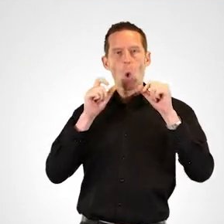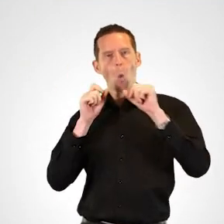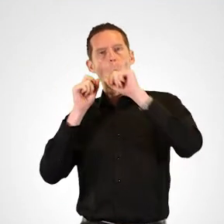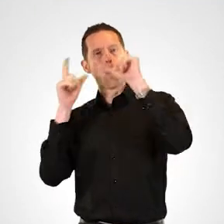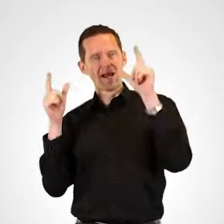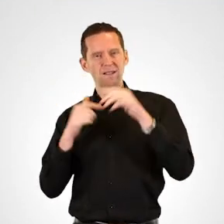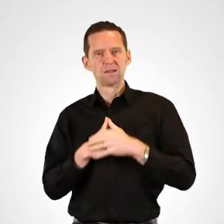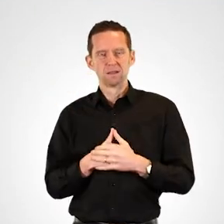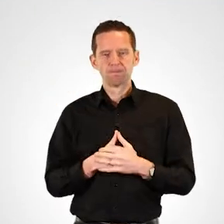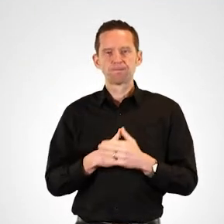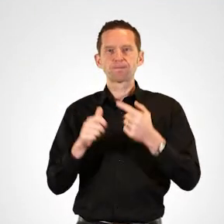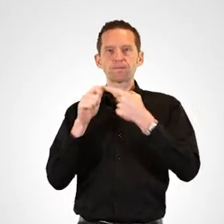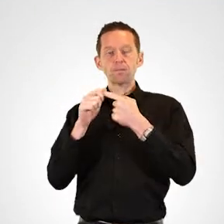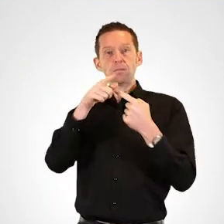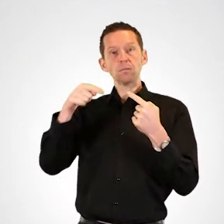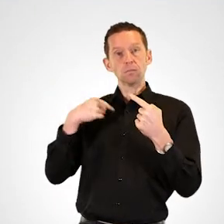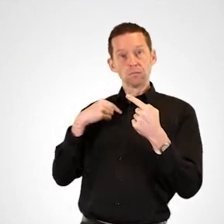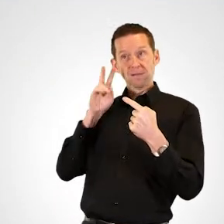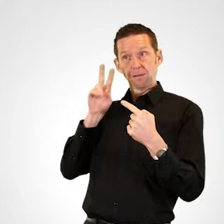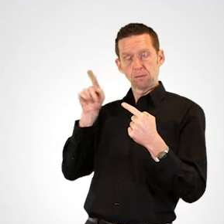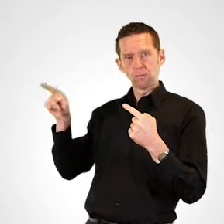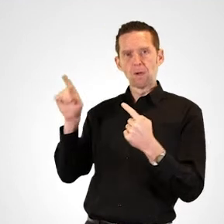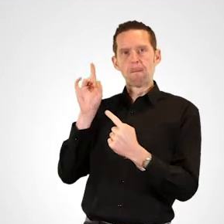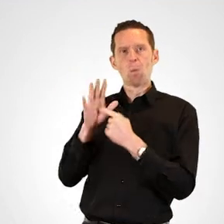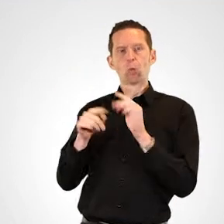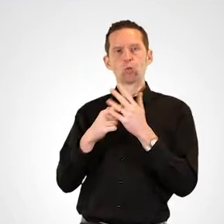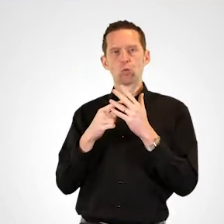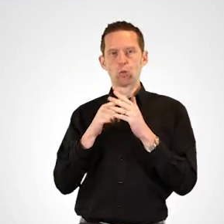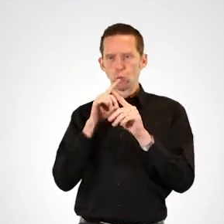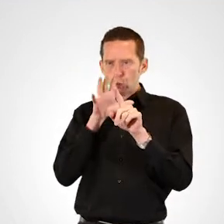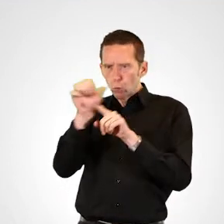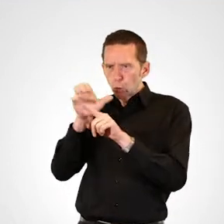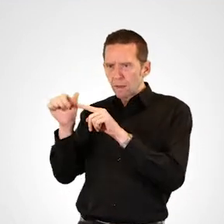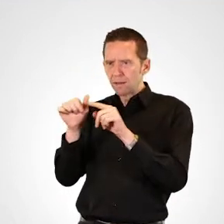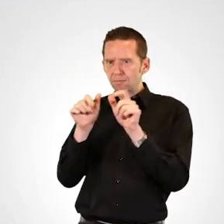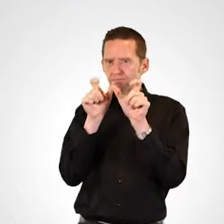and we see that as the ability to detect and manipulate larger parts of language,